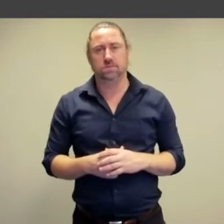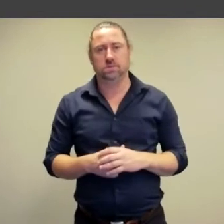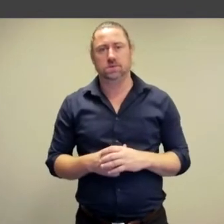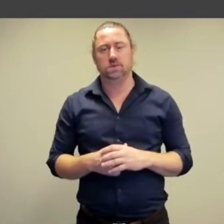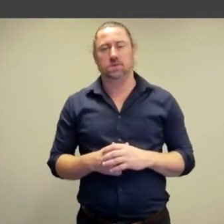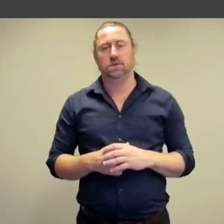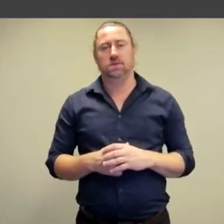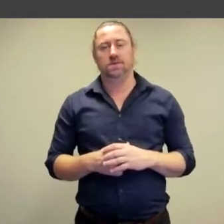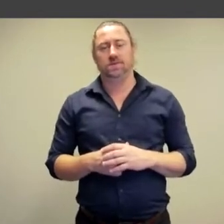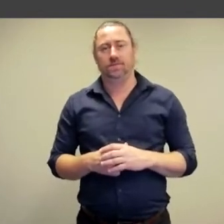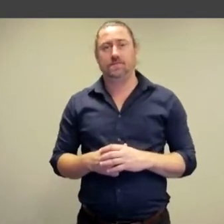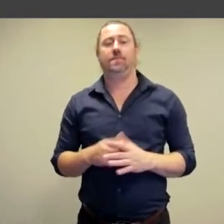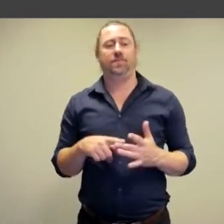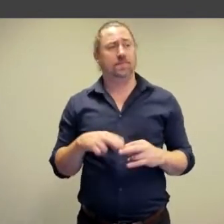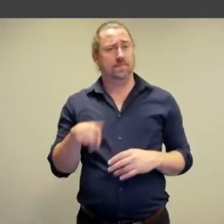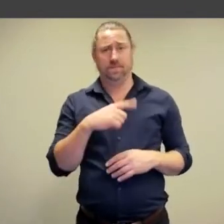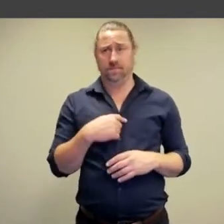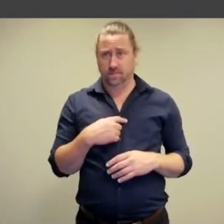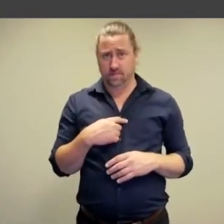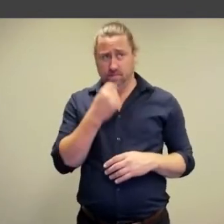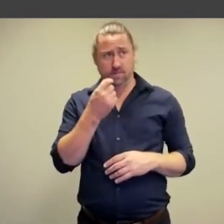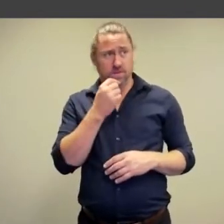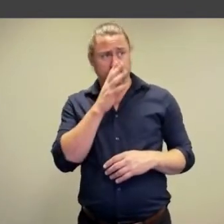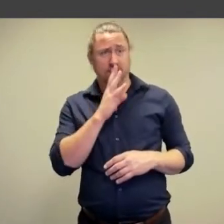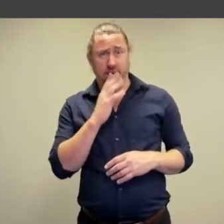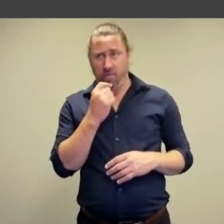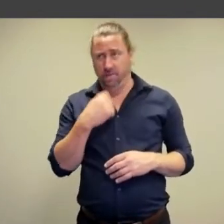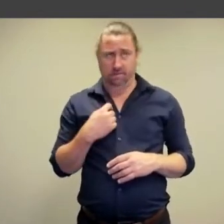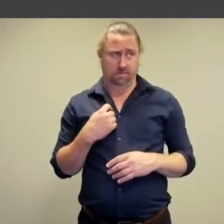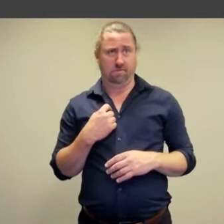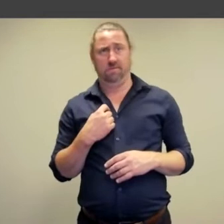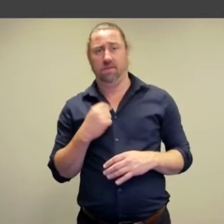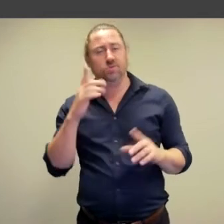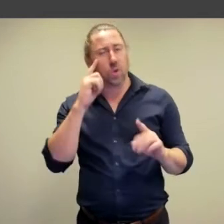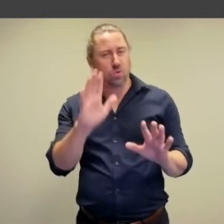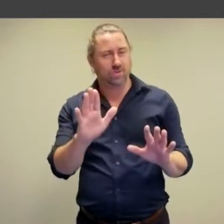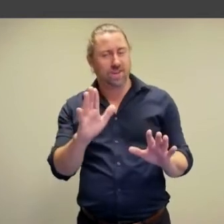feeling a little bit sad,